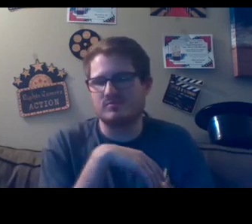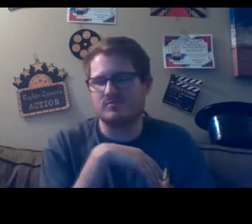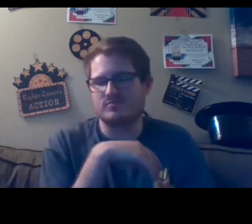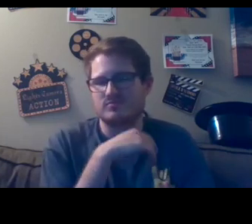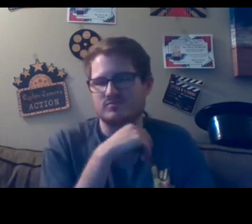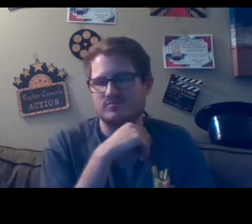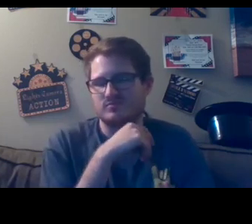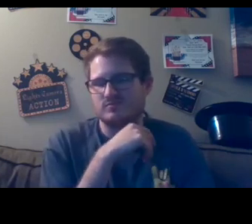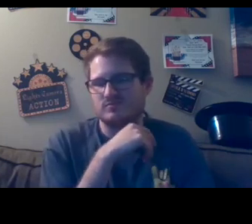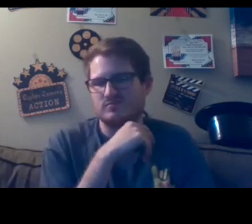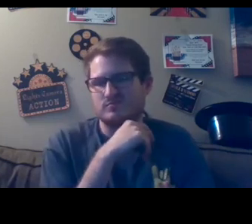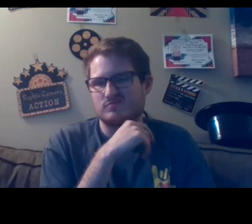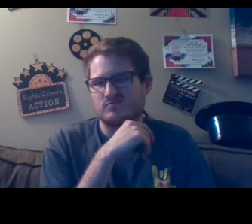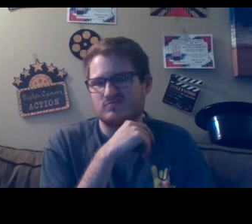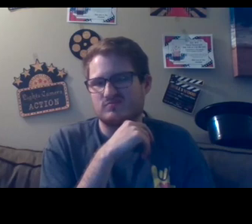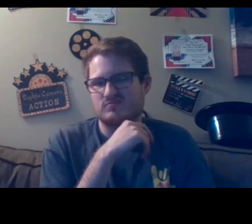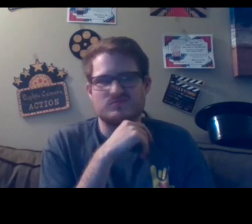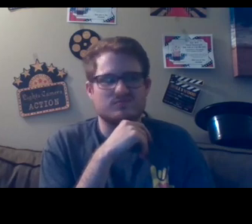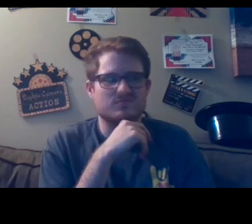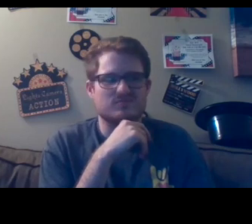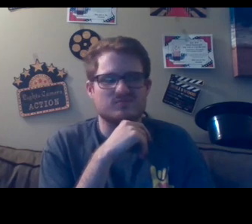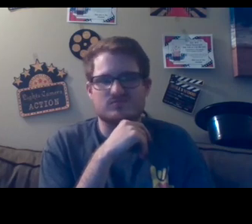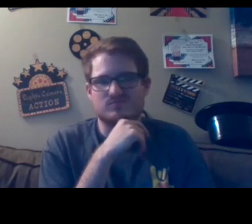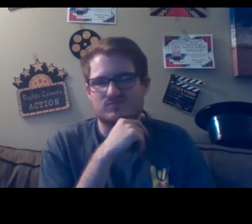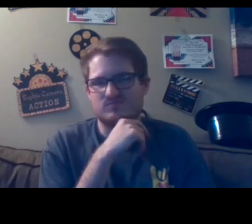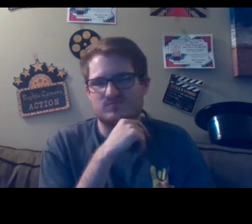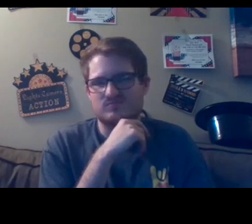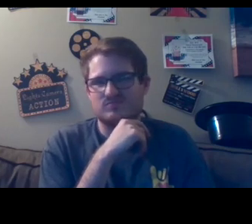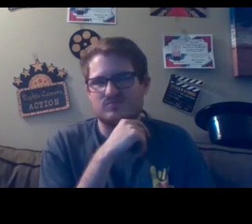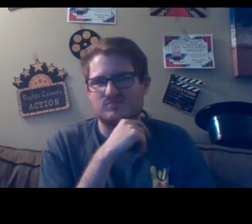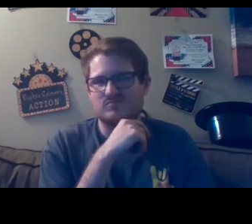I have my own ball. >> Jen: How heavy is that ball?